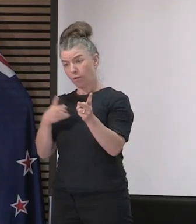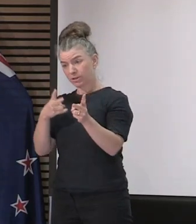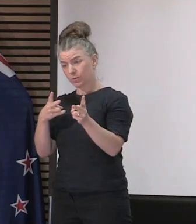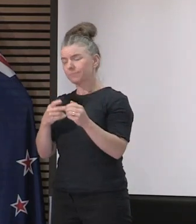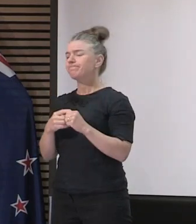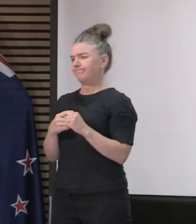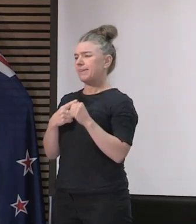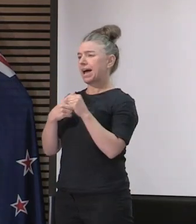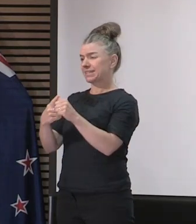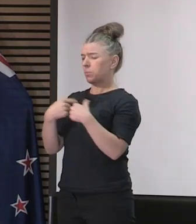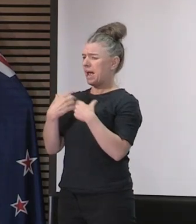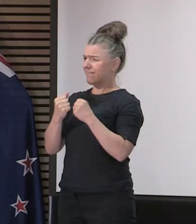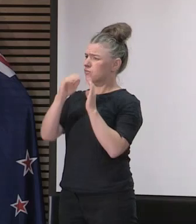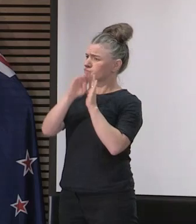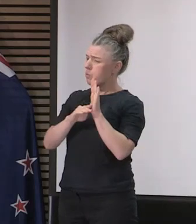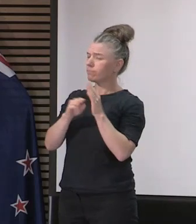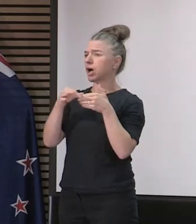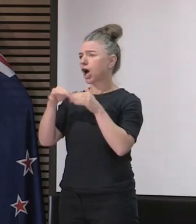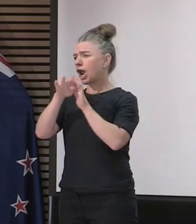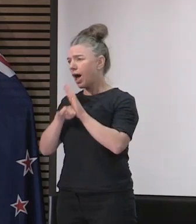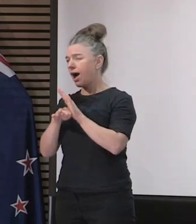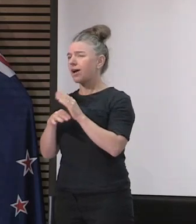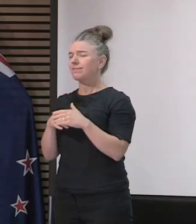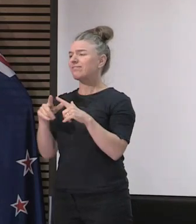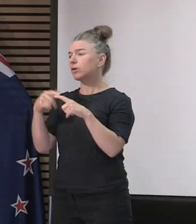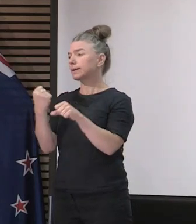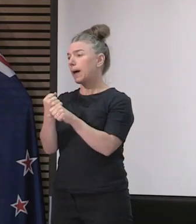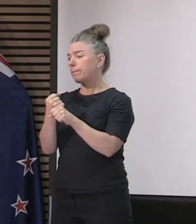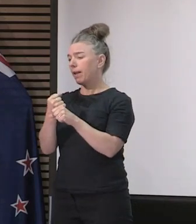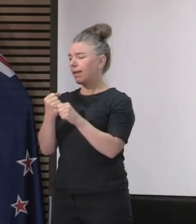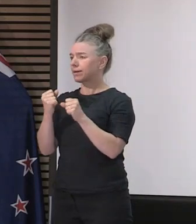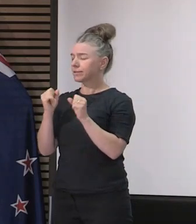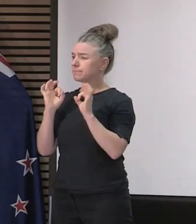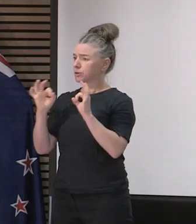Covid-19 wards, why are there no guidelines? >> There are ministry guidelines on